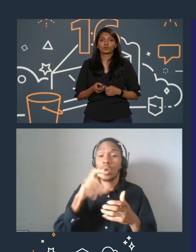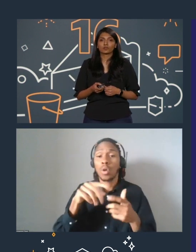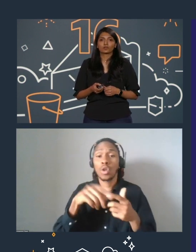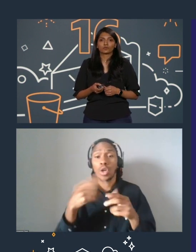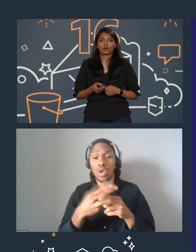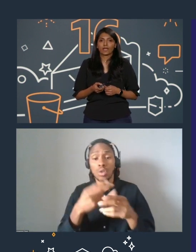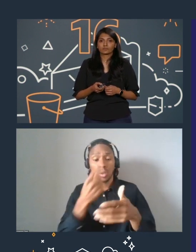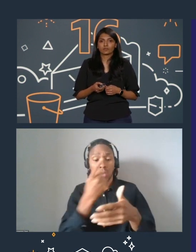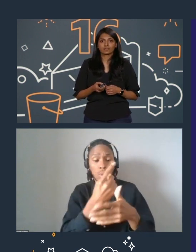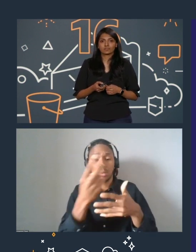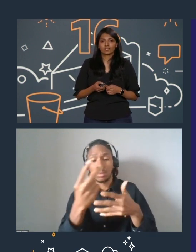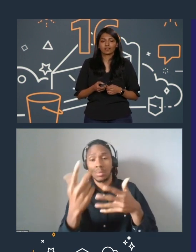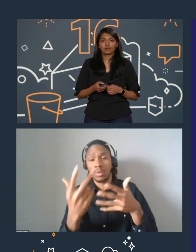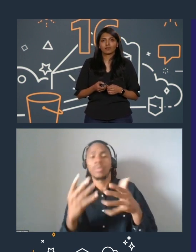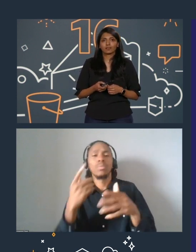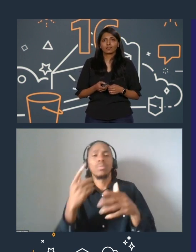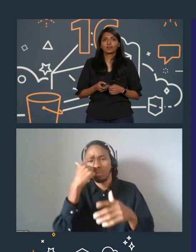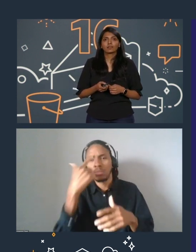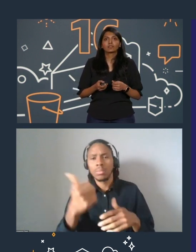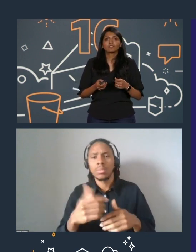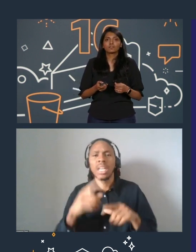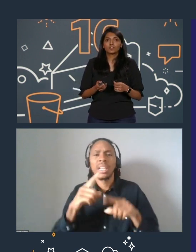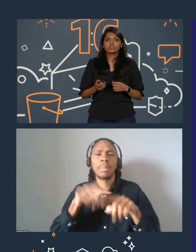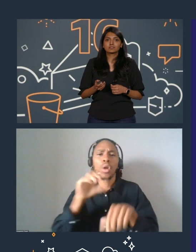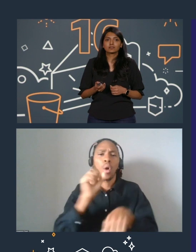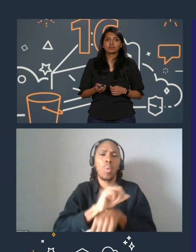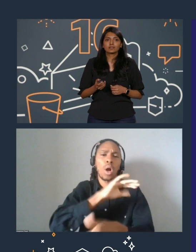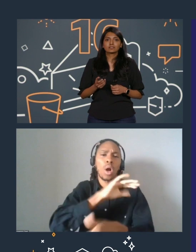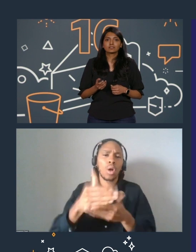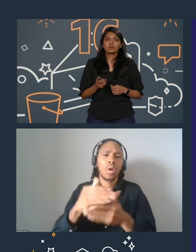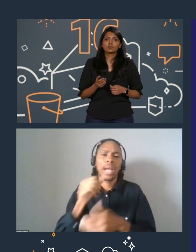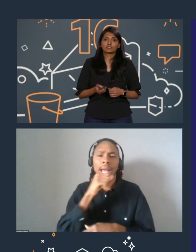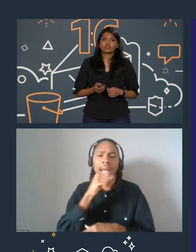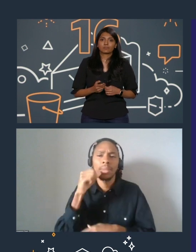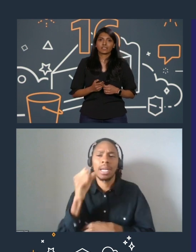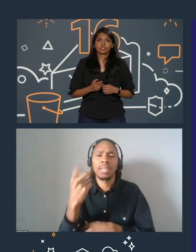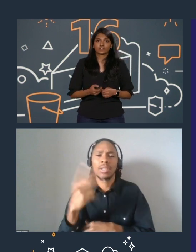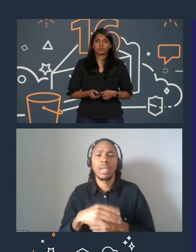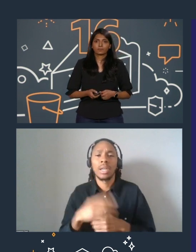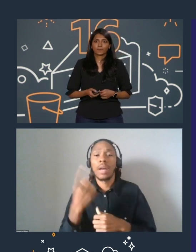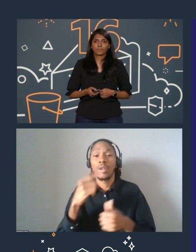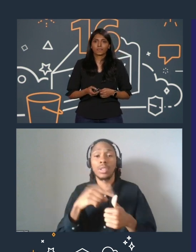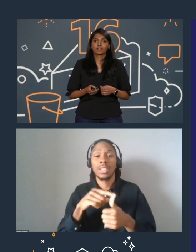workload on Amazon S3. The first is same region replication.